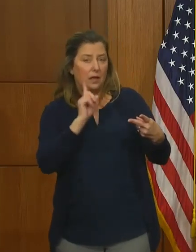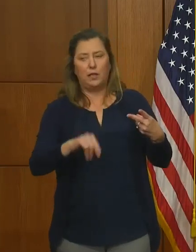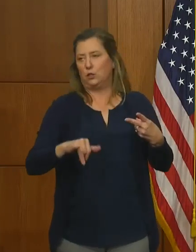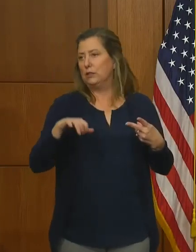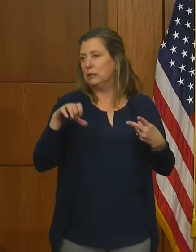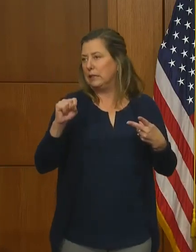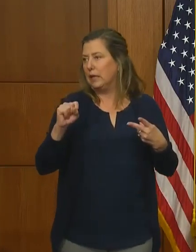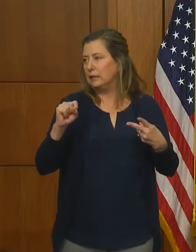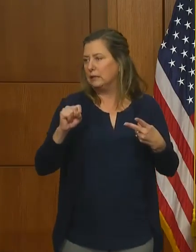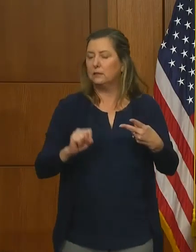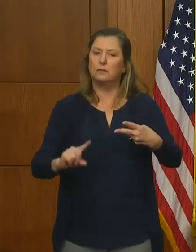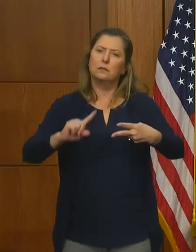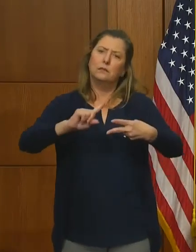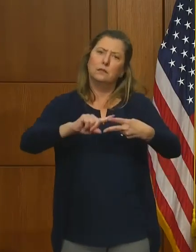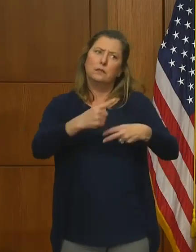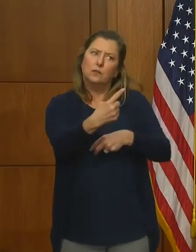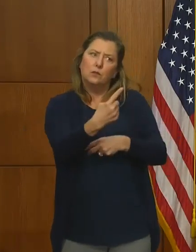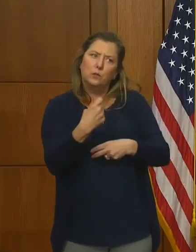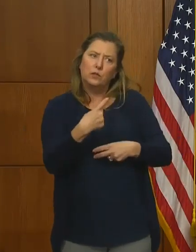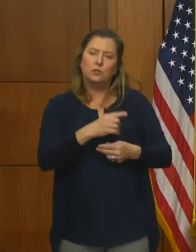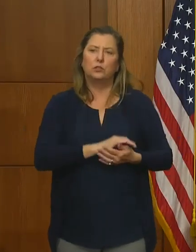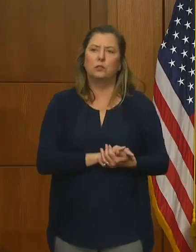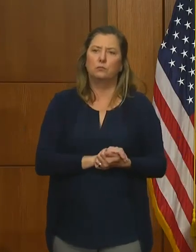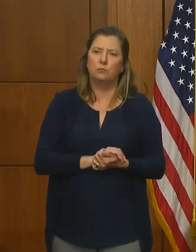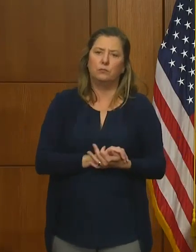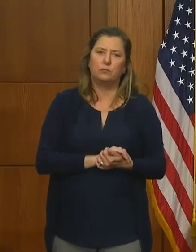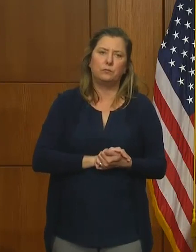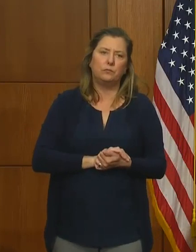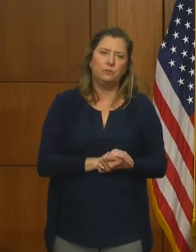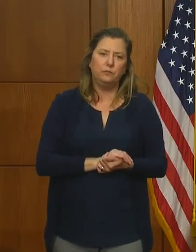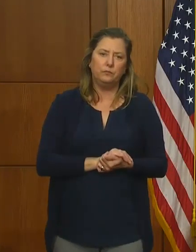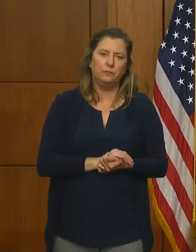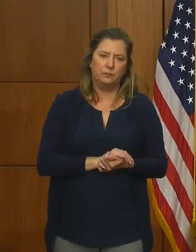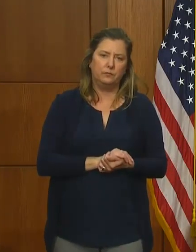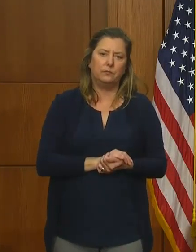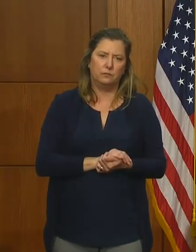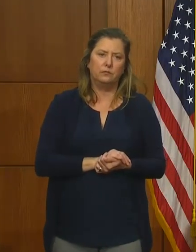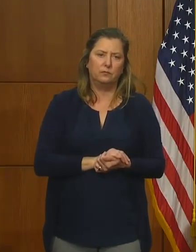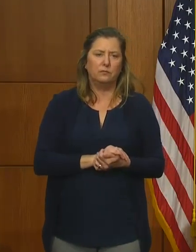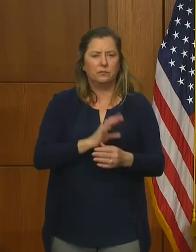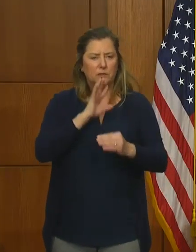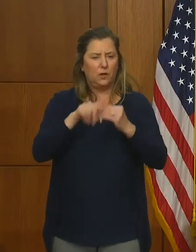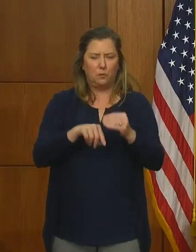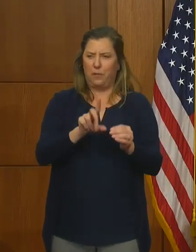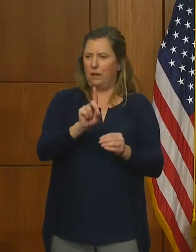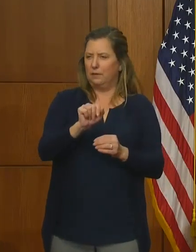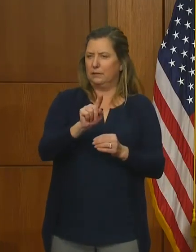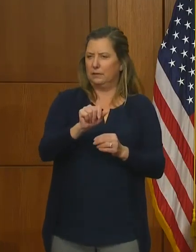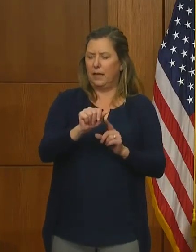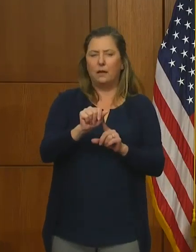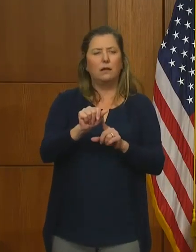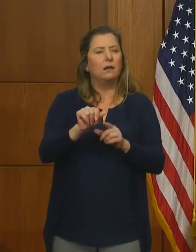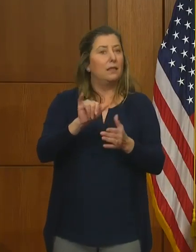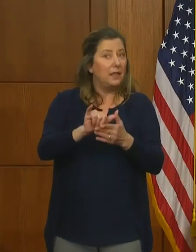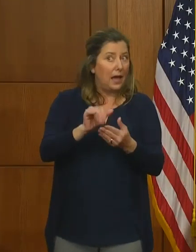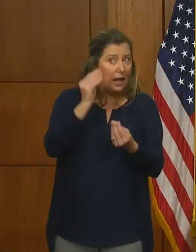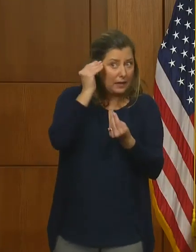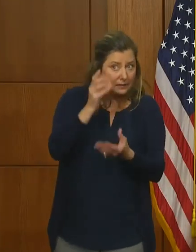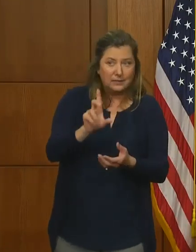WILL BE ABLE TO DO THAT SO IF THE ANSWER TO YOUR- QUESTION THIS IS YES. AT THE FIRST